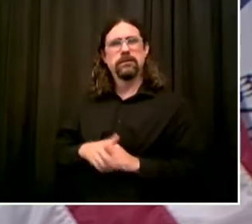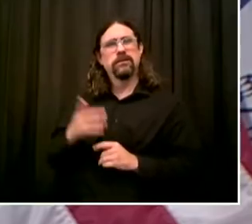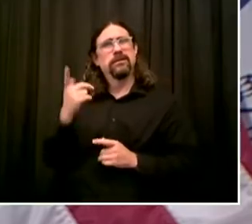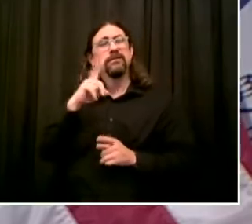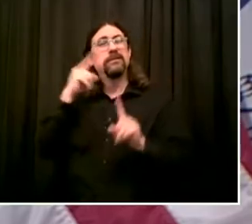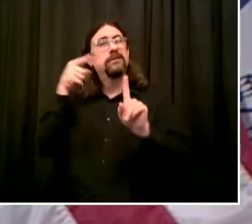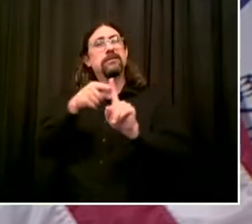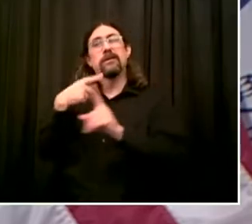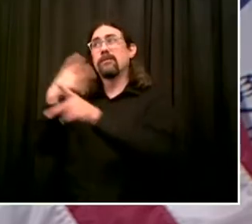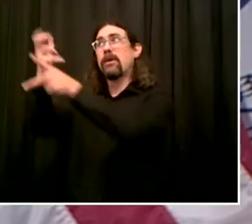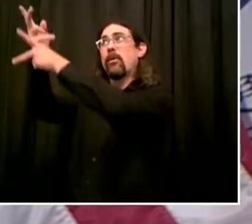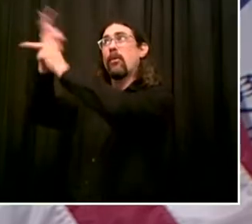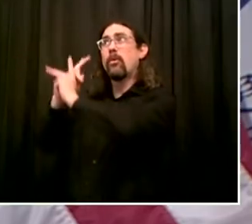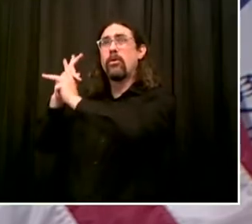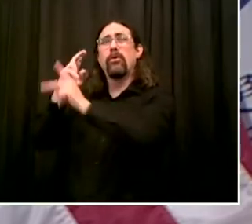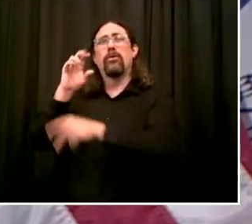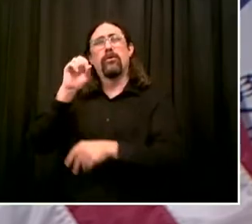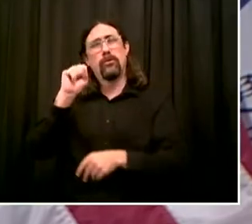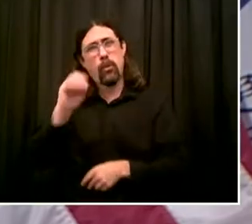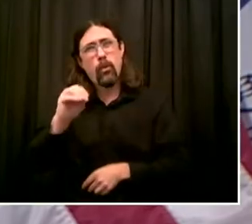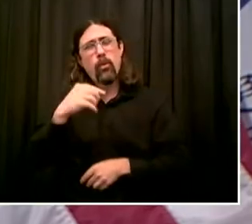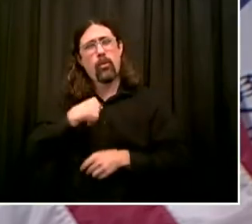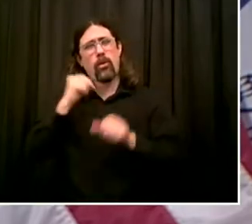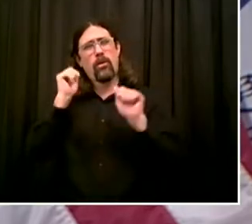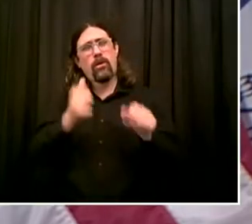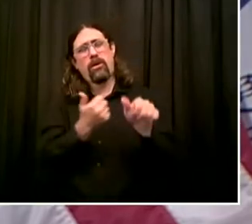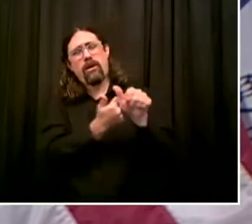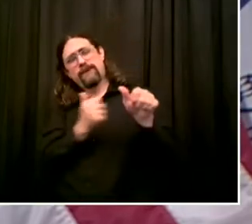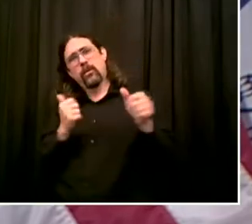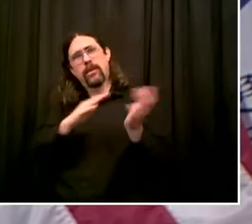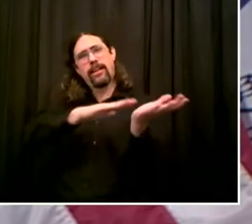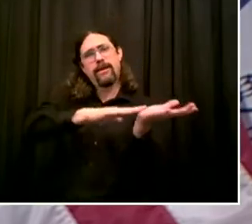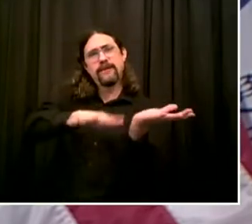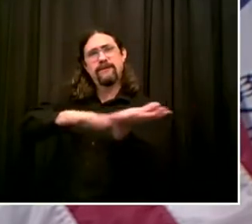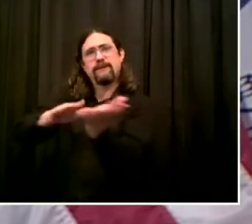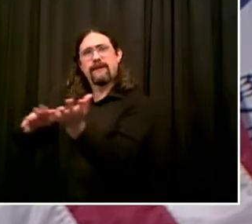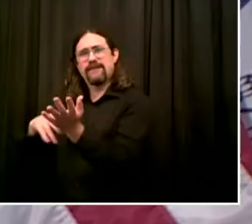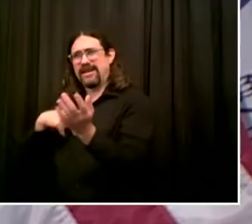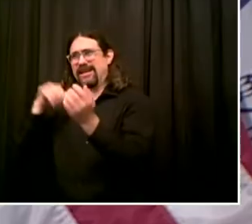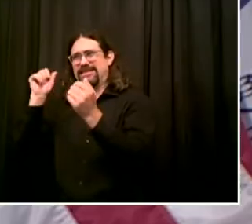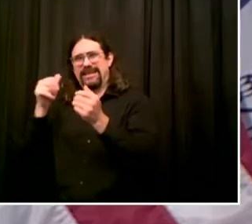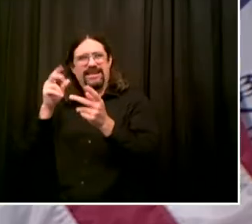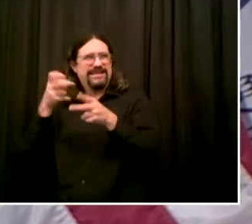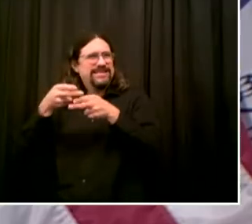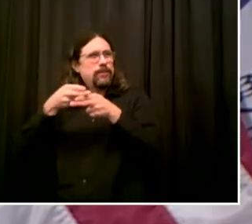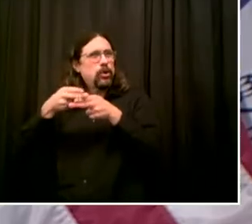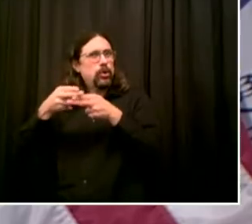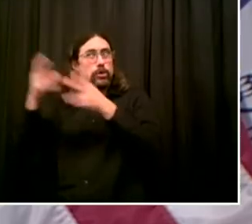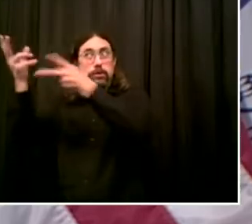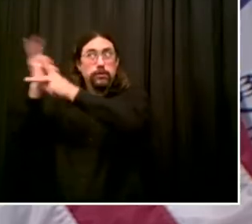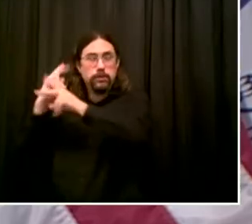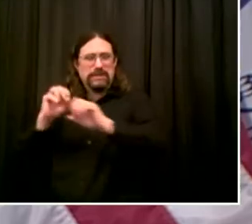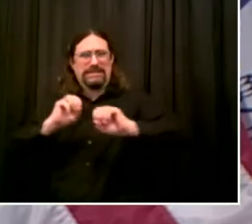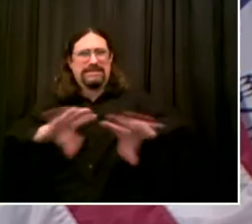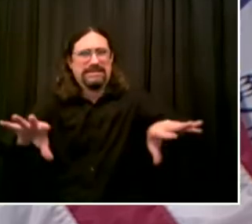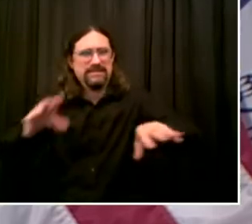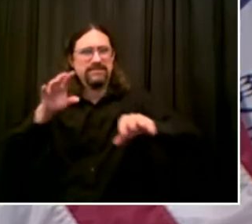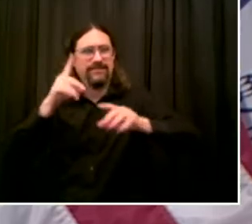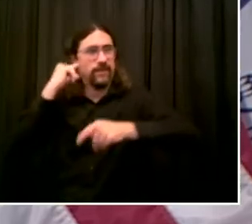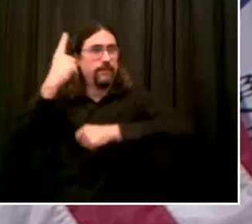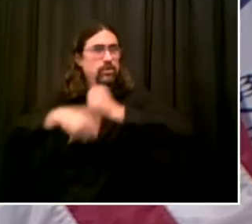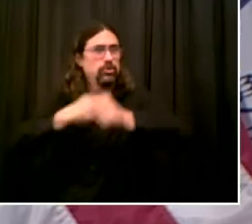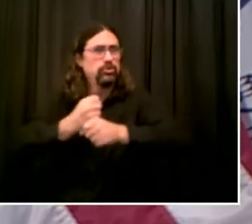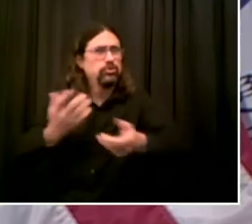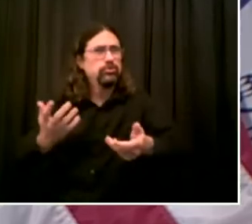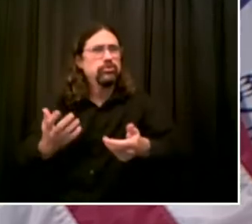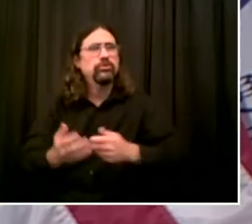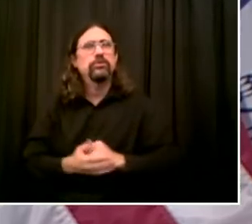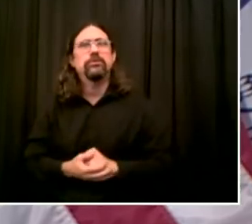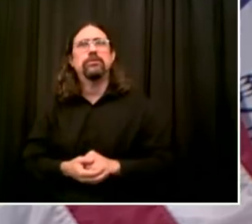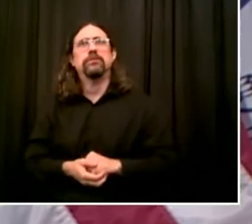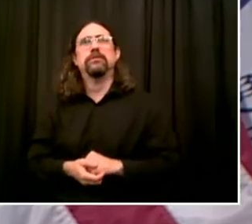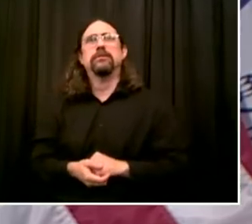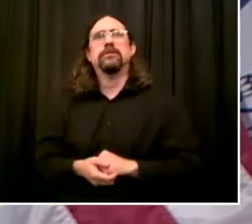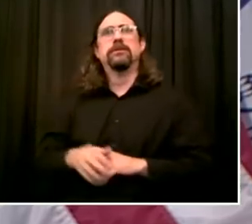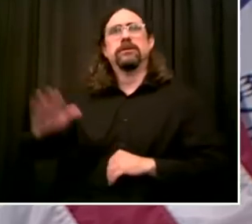NEXT WE HAVE RICH.